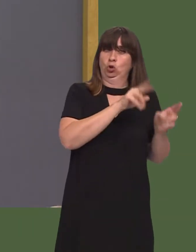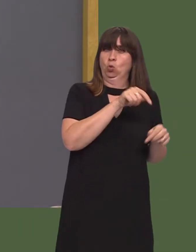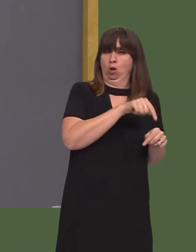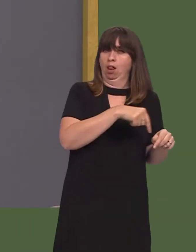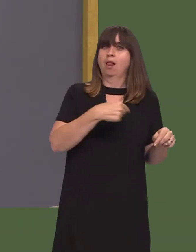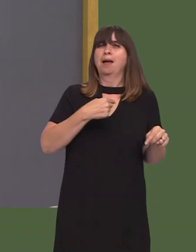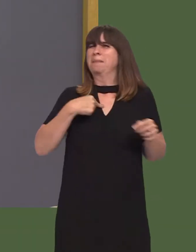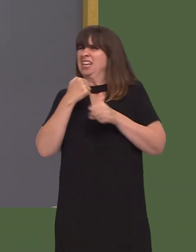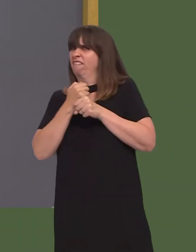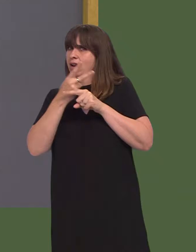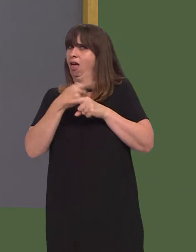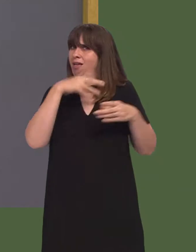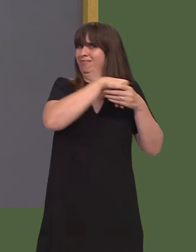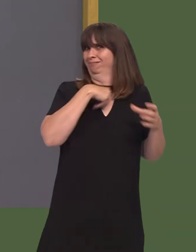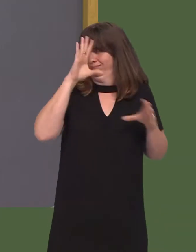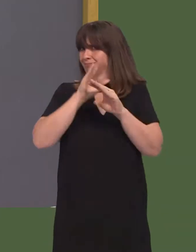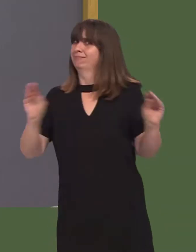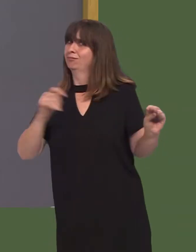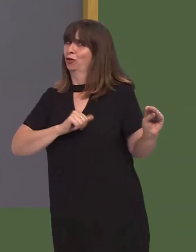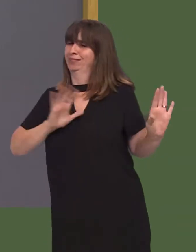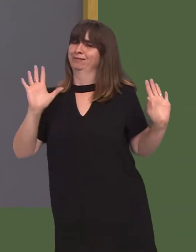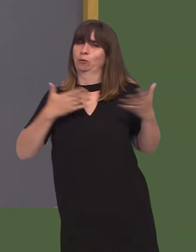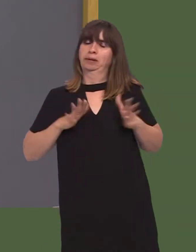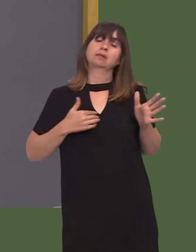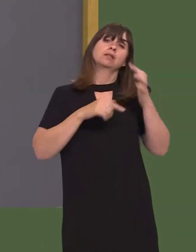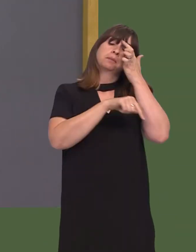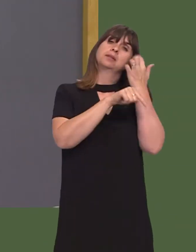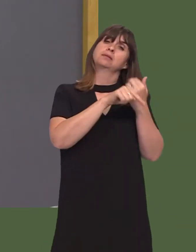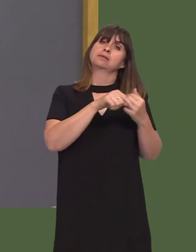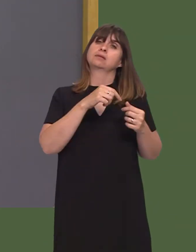and I declare an interest. I think itís got an important role, this project, in supporting